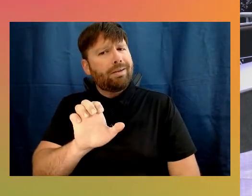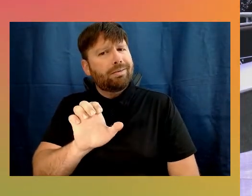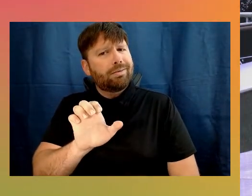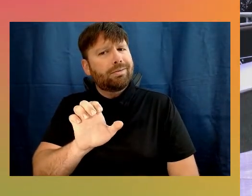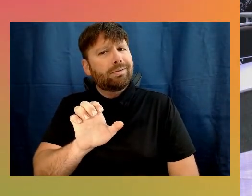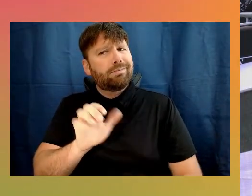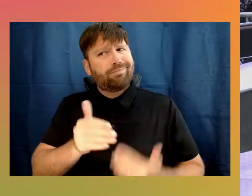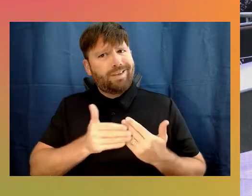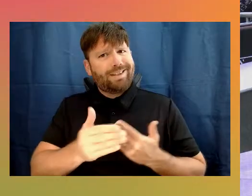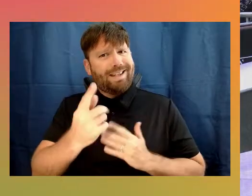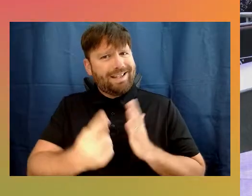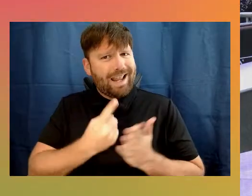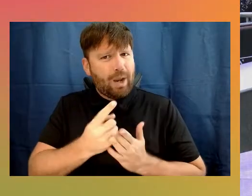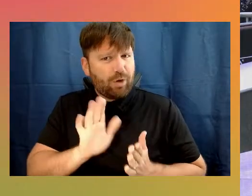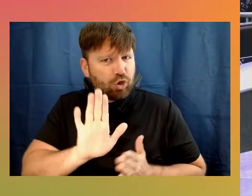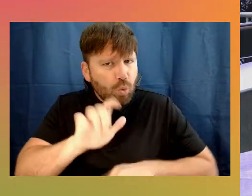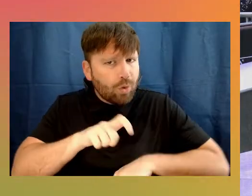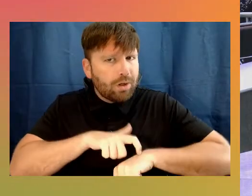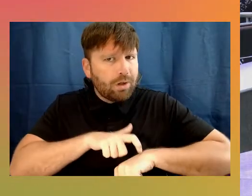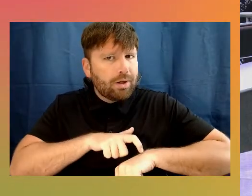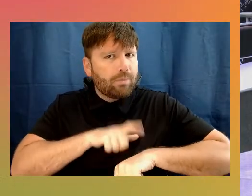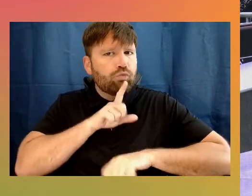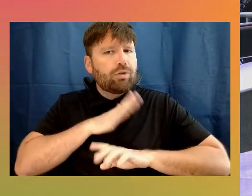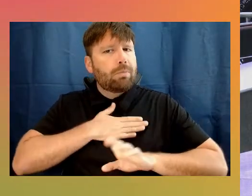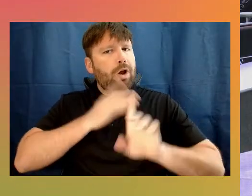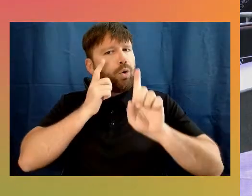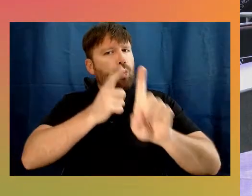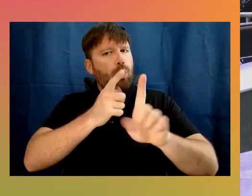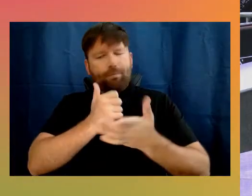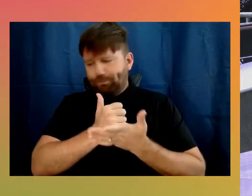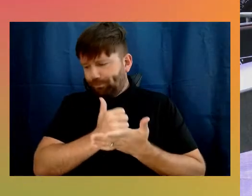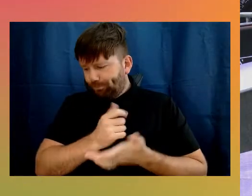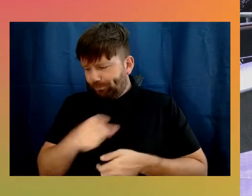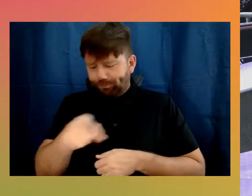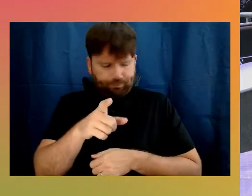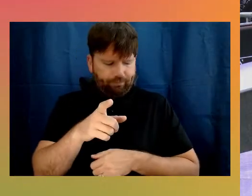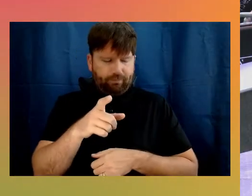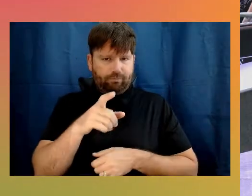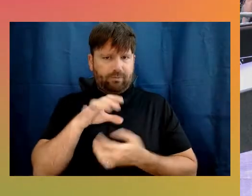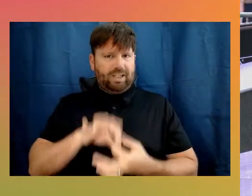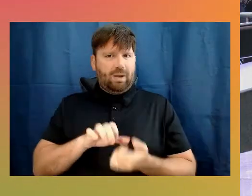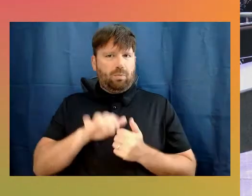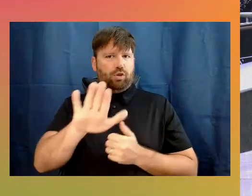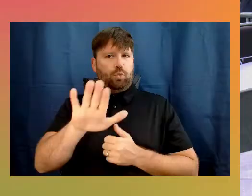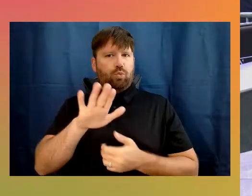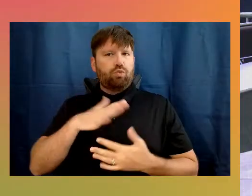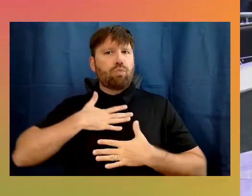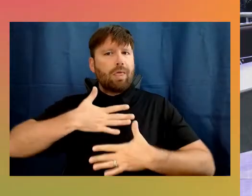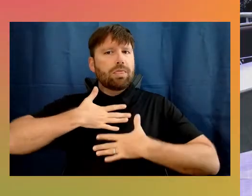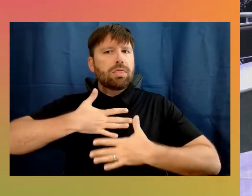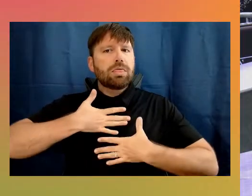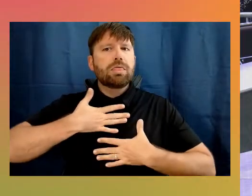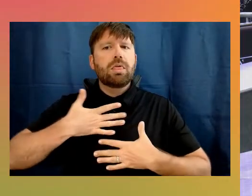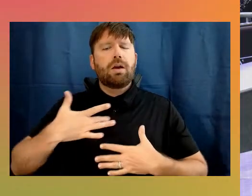YEARS. TAKE EVERYTHING AT YOUR OWN PACE. THE NEXT HOUR IS YOUR TIME.